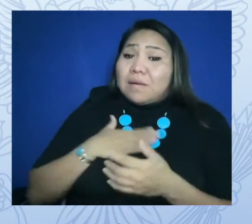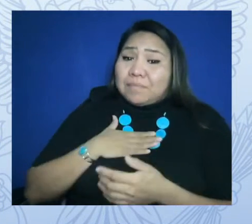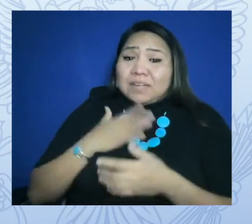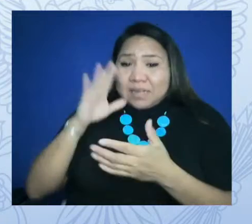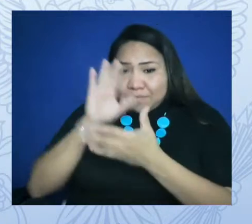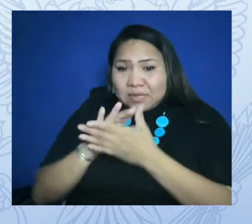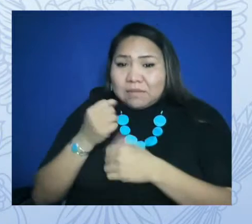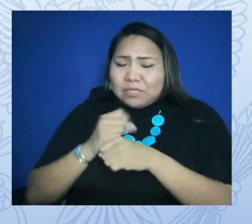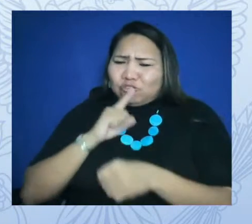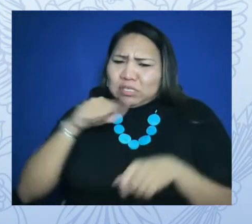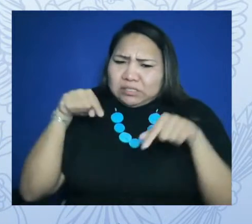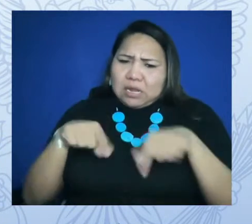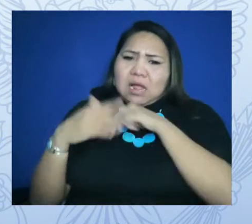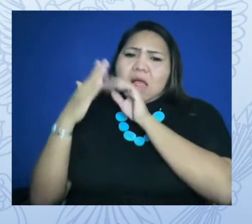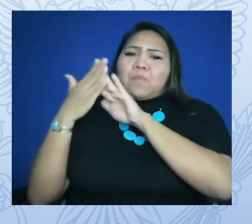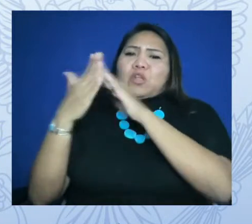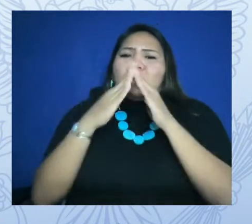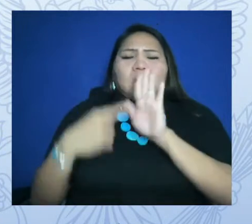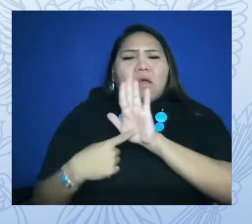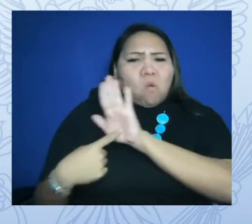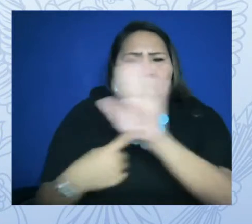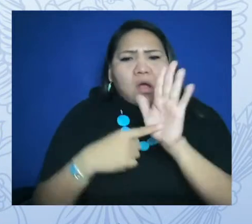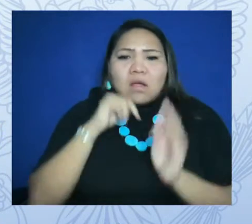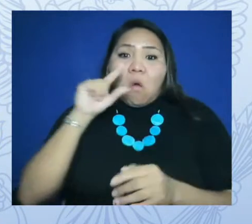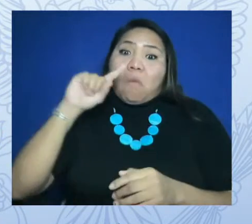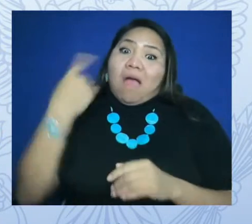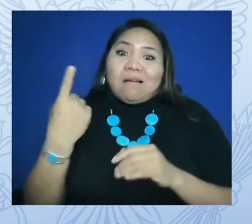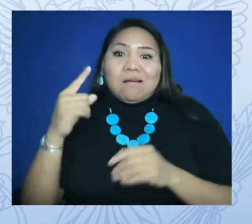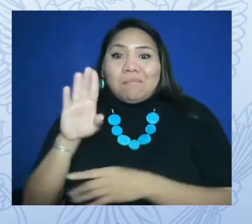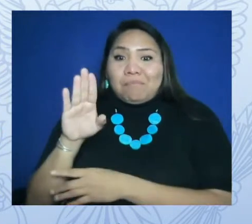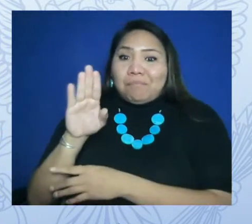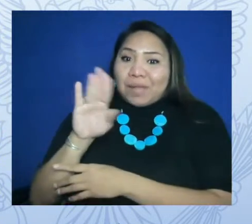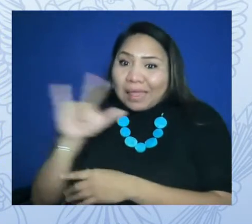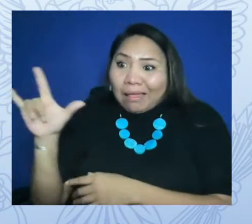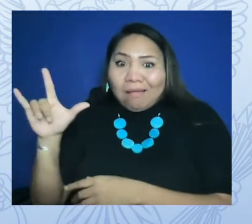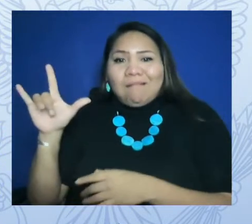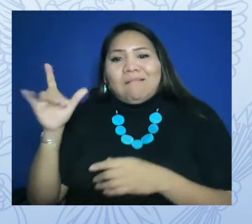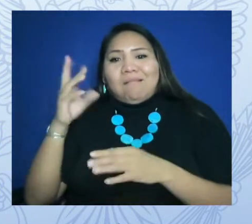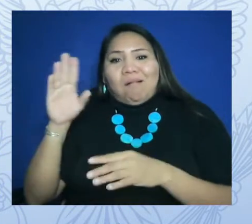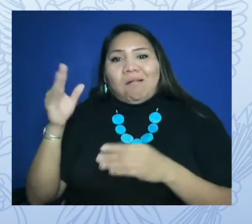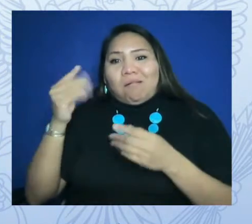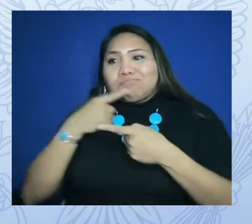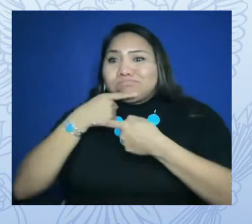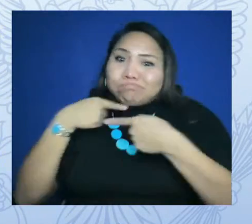not in just one bill or proclamation, but in every single piece of legislation